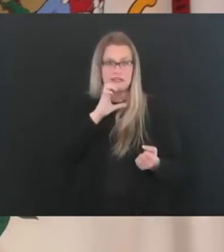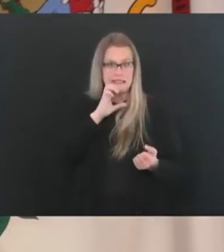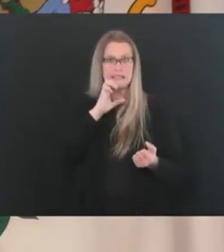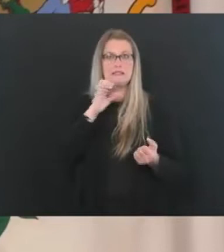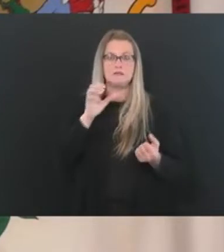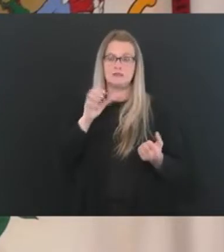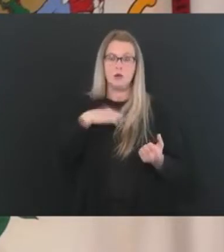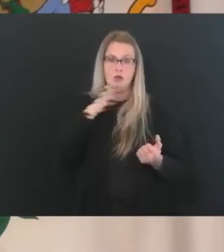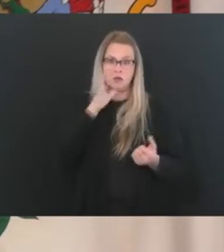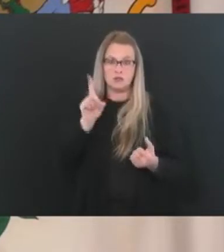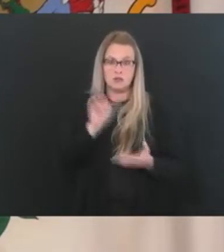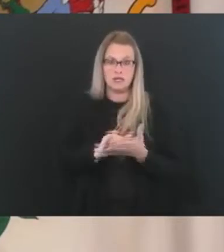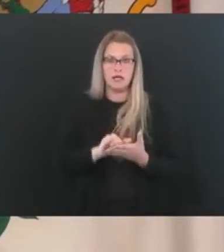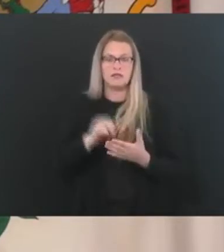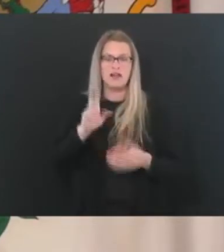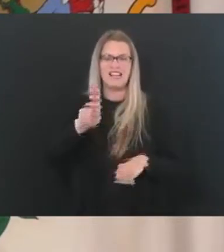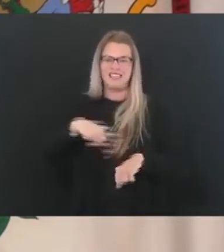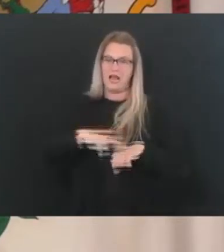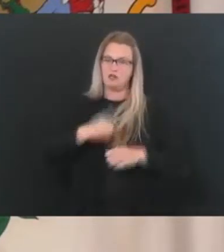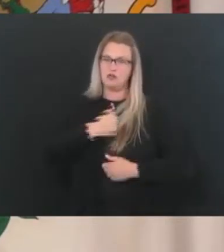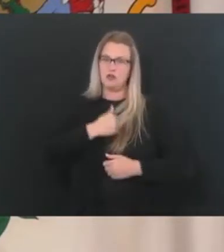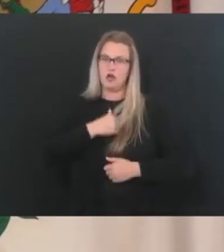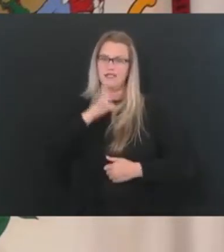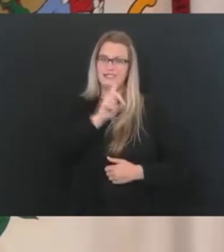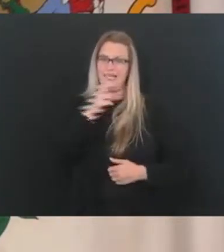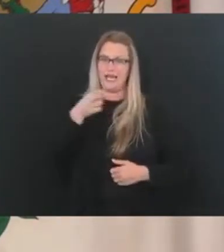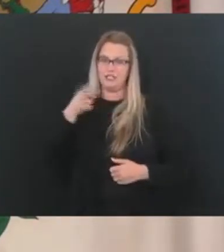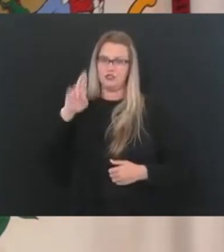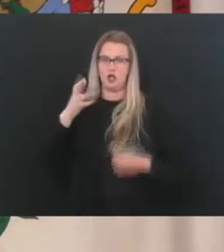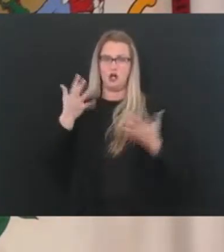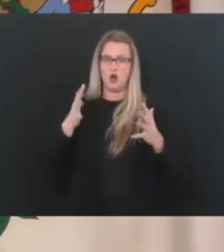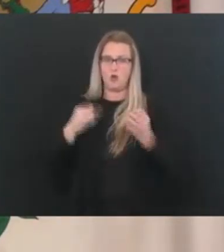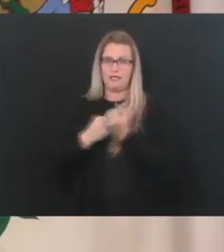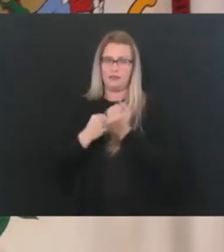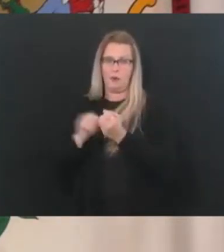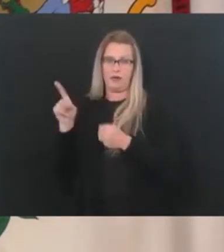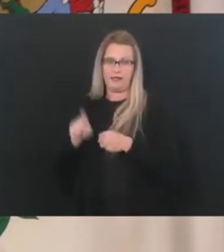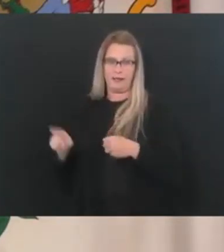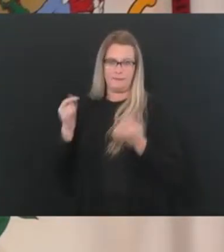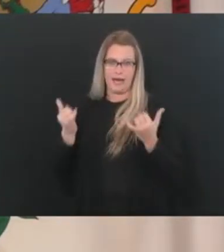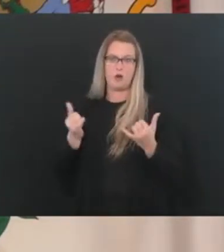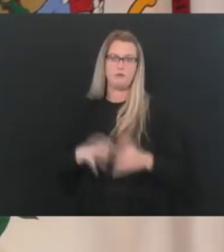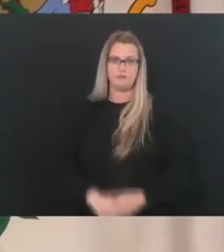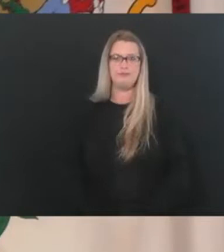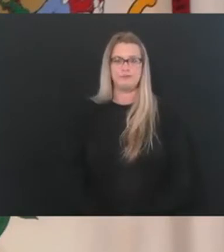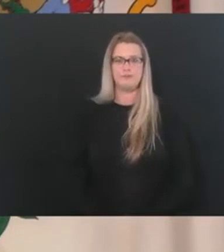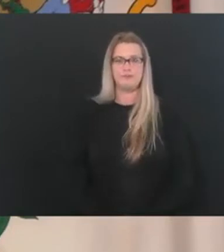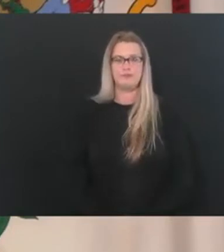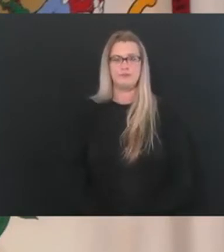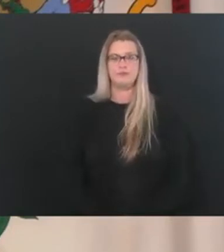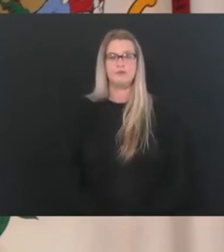CARE OF OUR SENIORS YOU KNOW WE'RE GOING TO DO THAT, JUST ANOTHER LITTLE NOTE. OUR NATIONAL GUARD AND DHHR'S ON THAT.